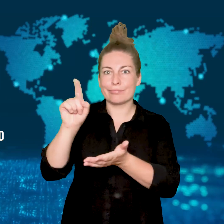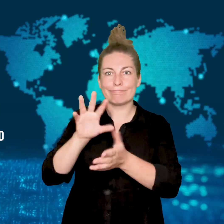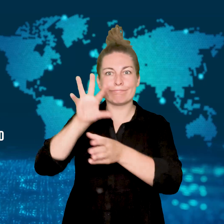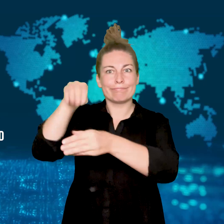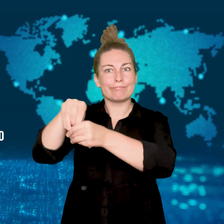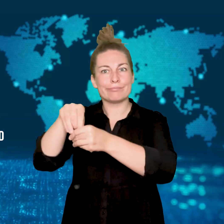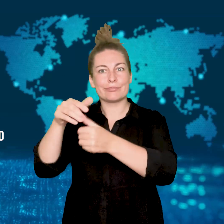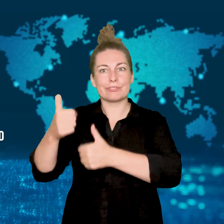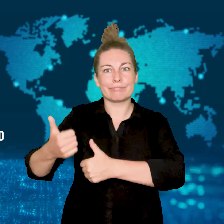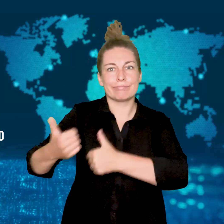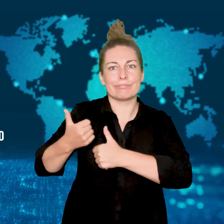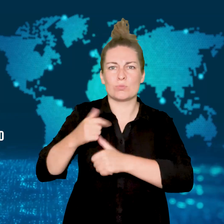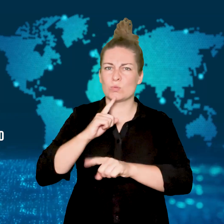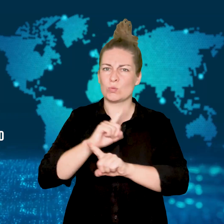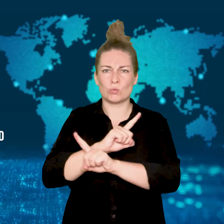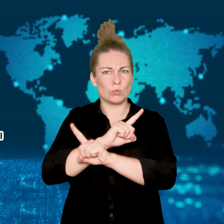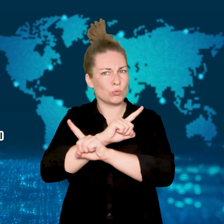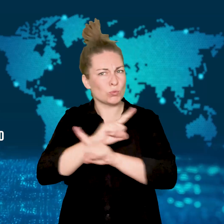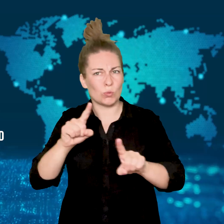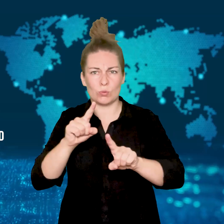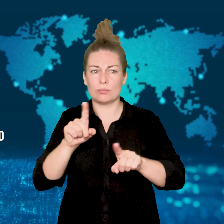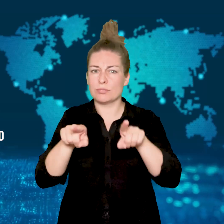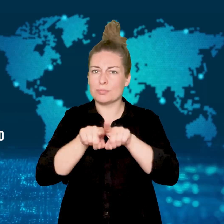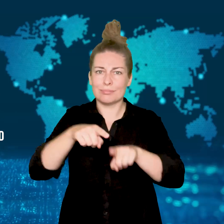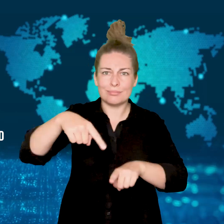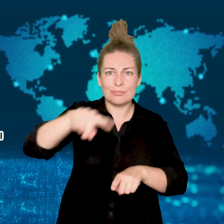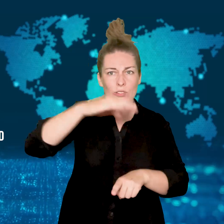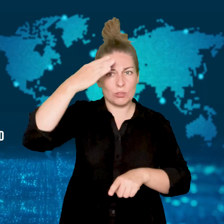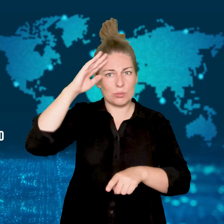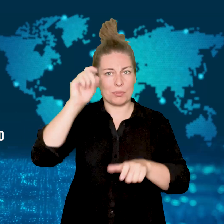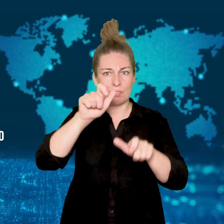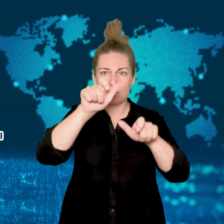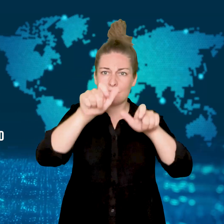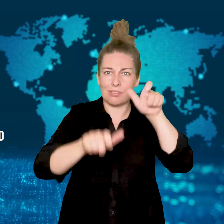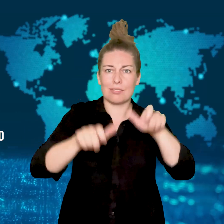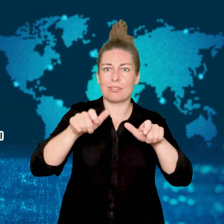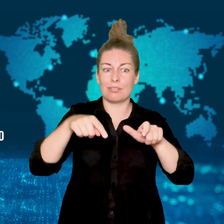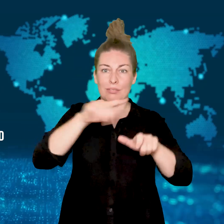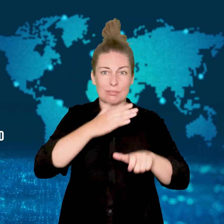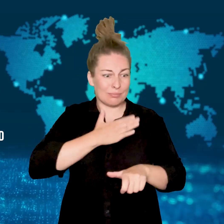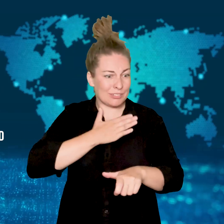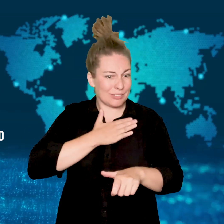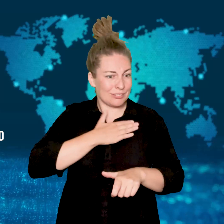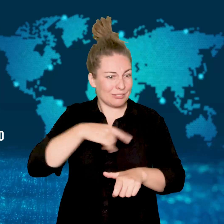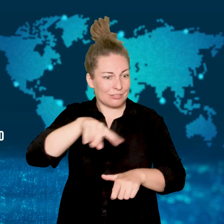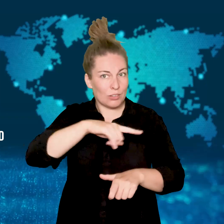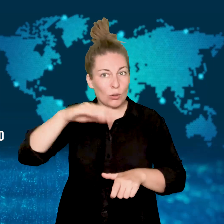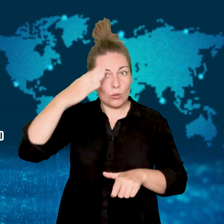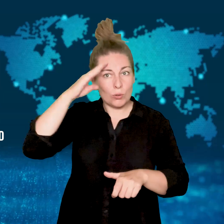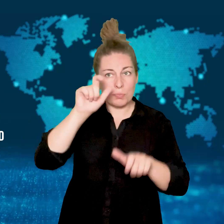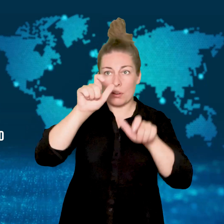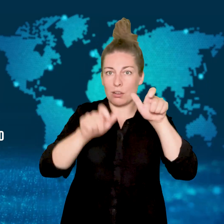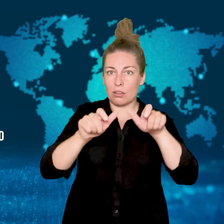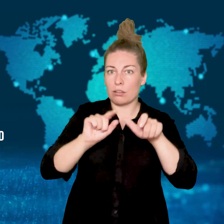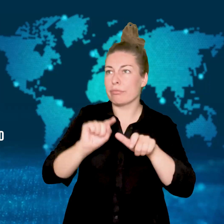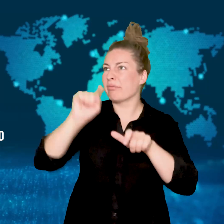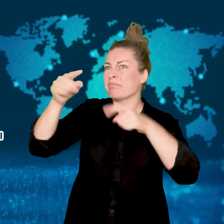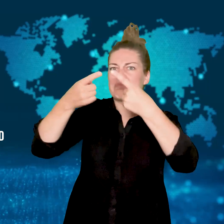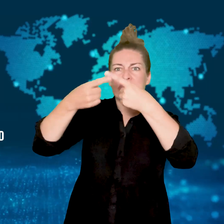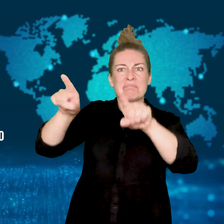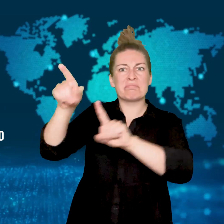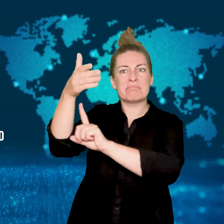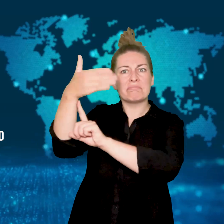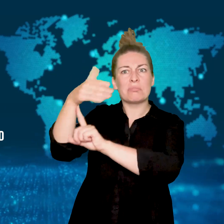recruit Cubans to "bear arms in any country."